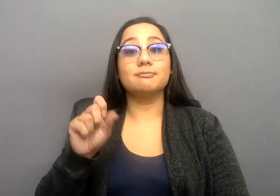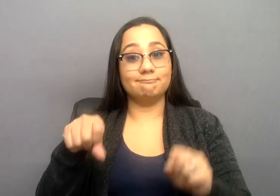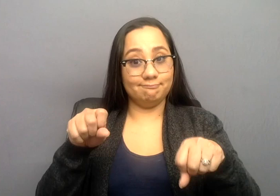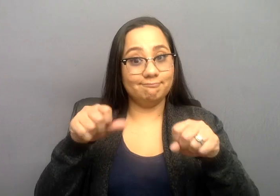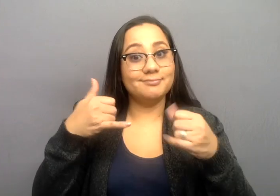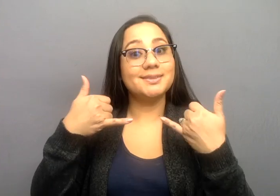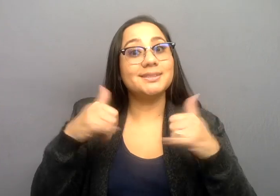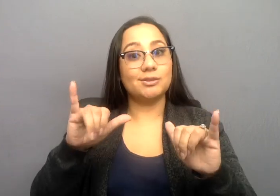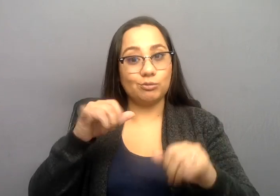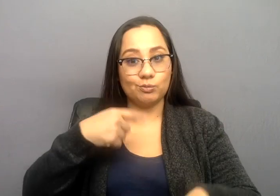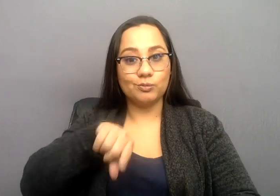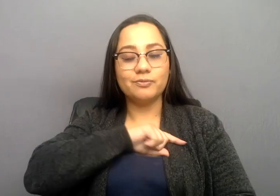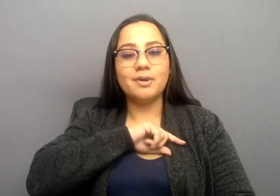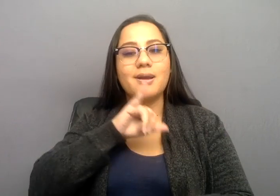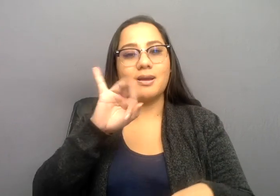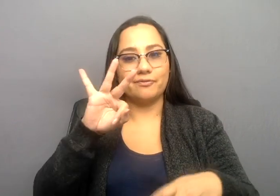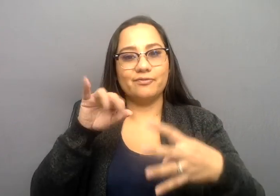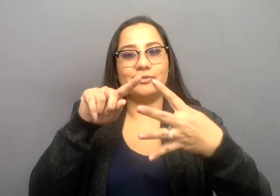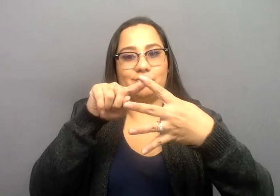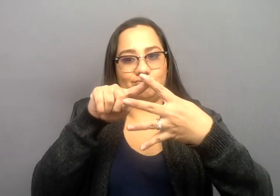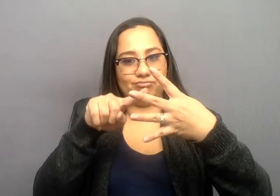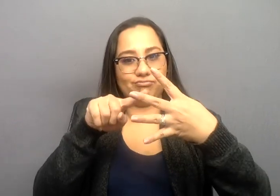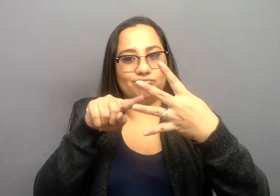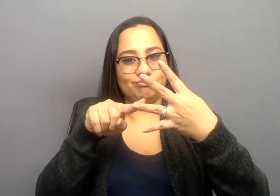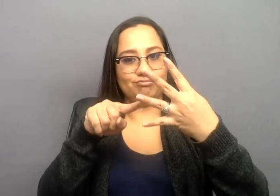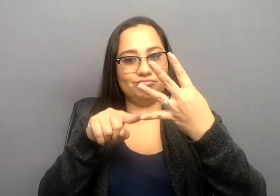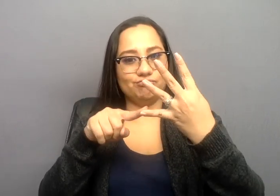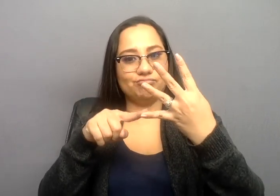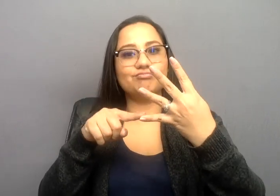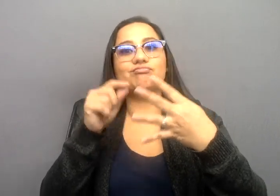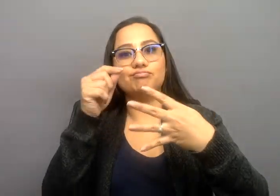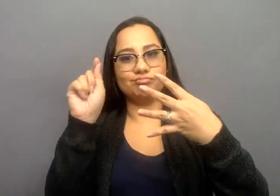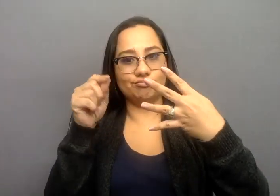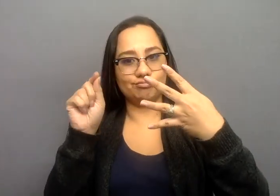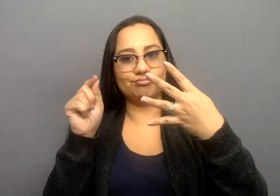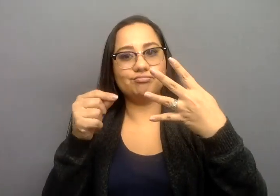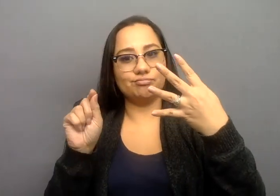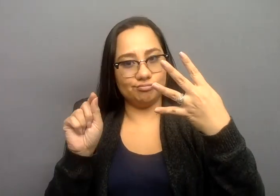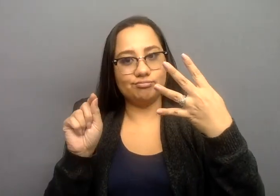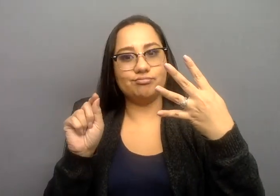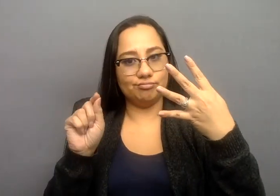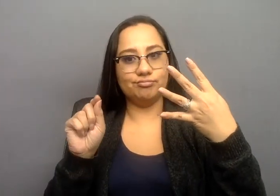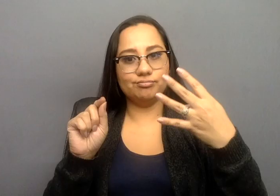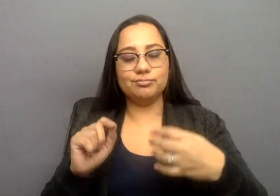Yes, so long as you are eligible as defined before.